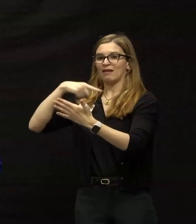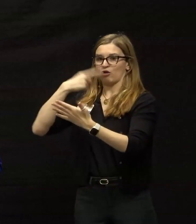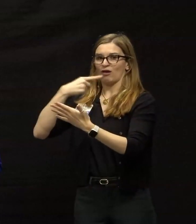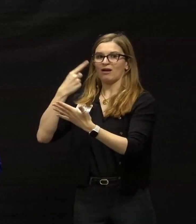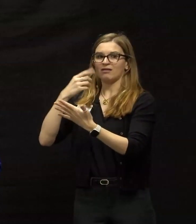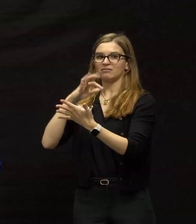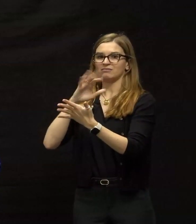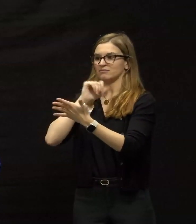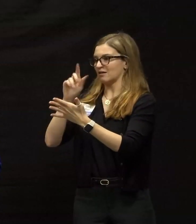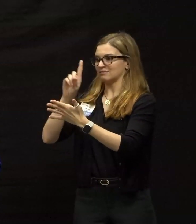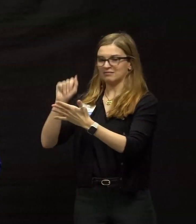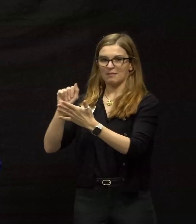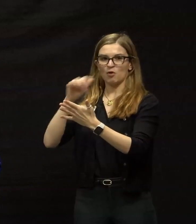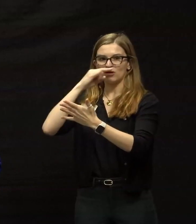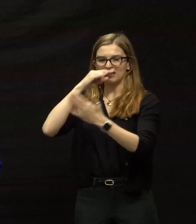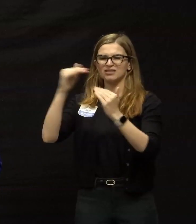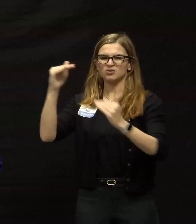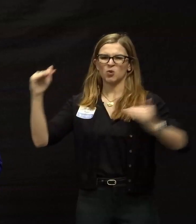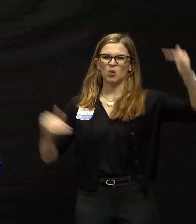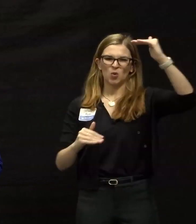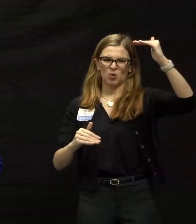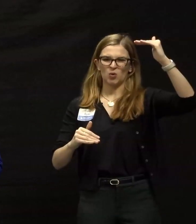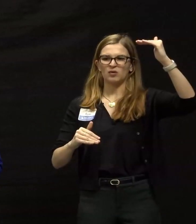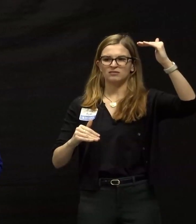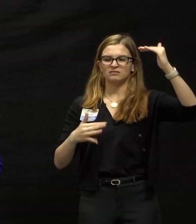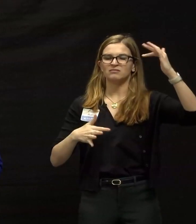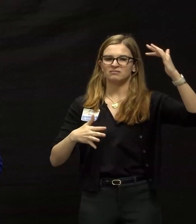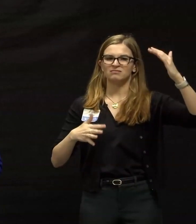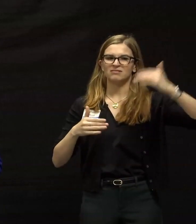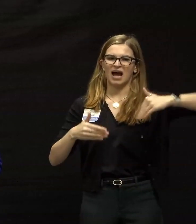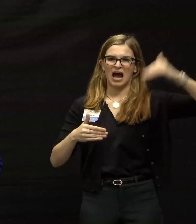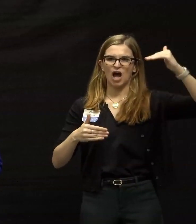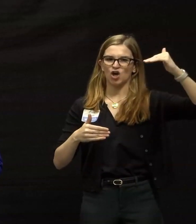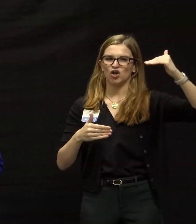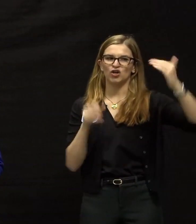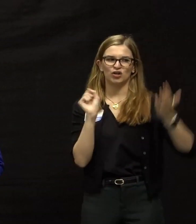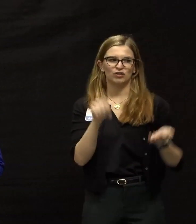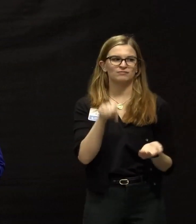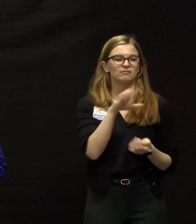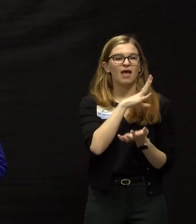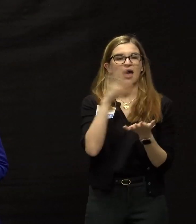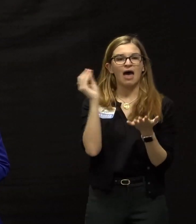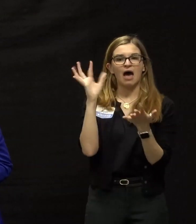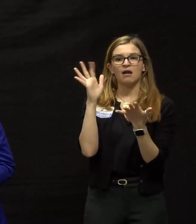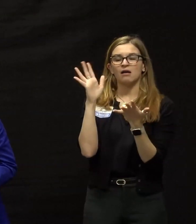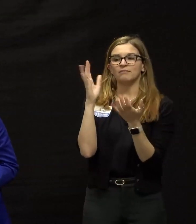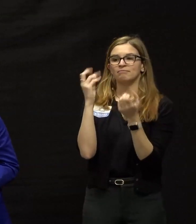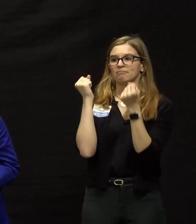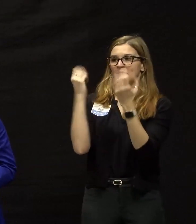with the general hearing population who are non-disabled, it's quite a discrepancy there, quite larger.